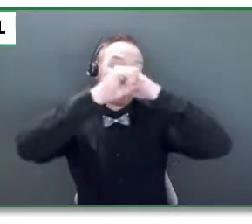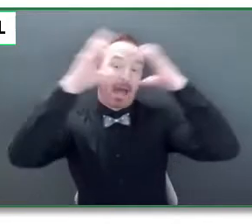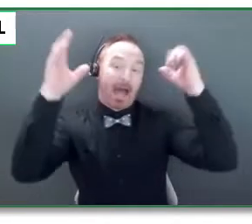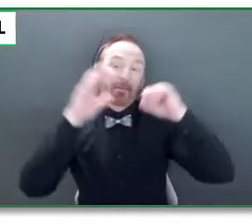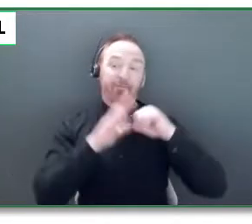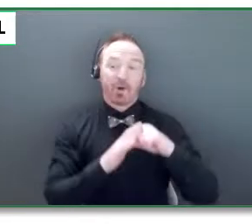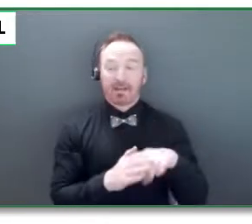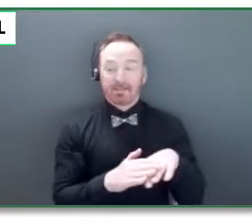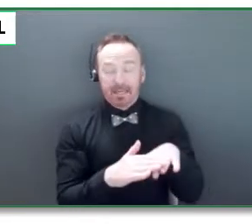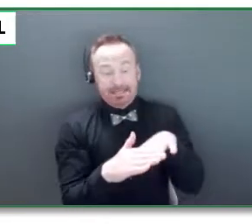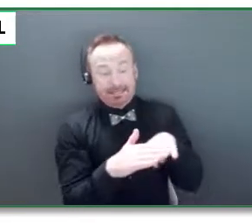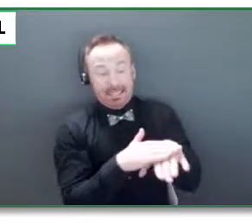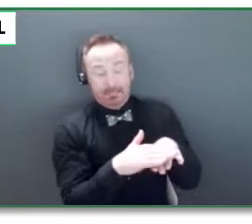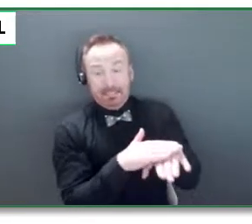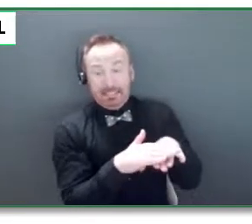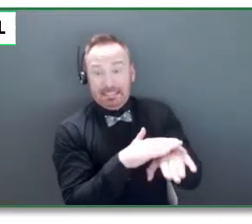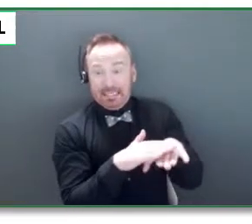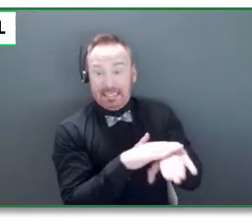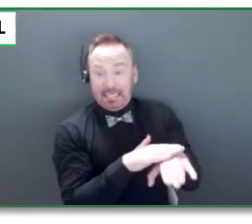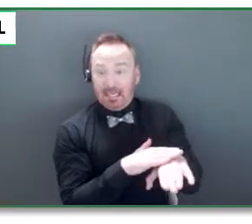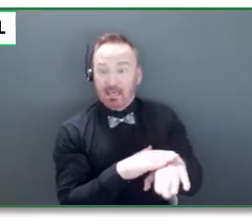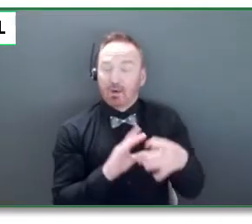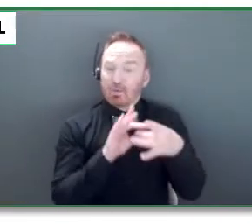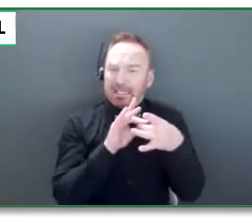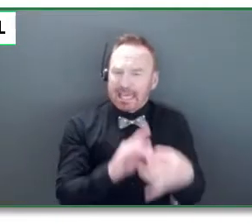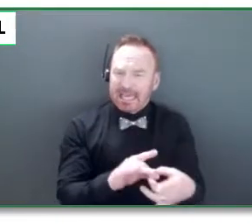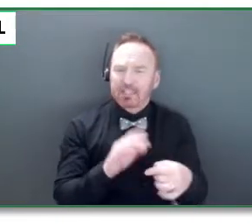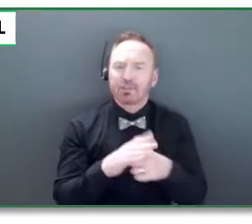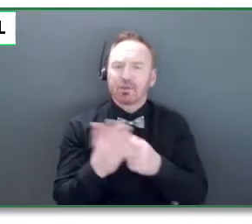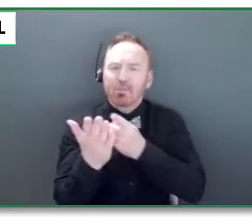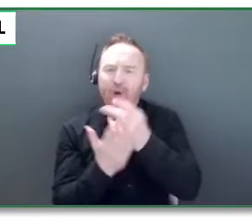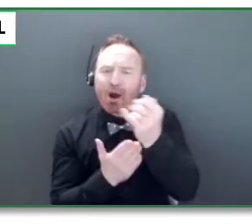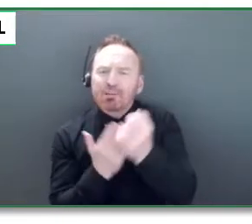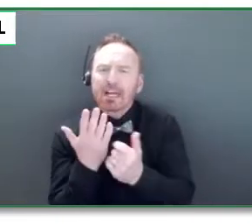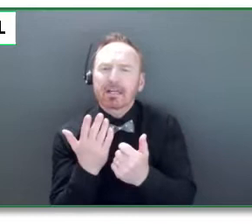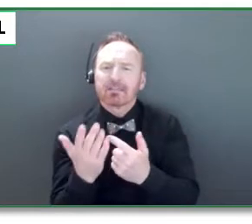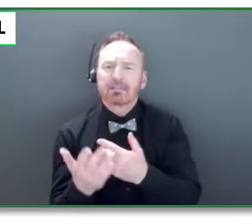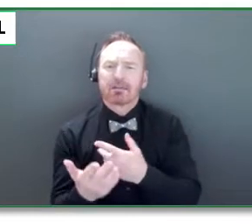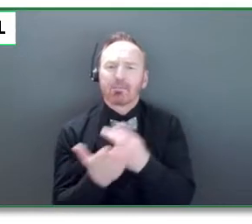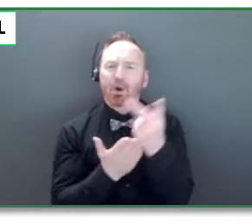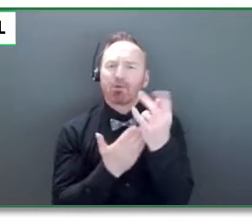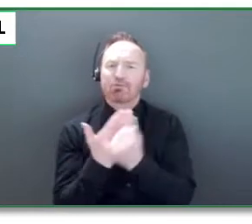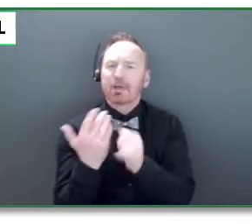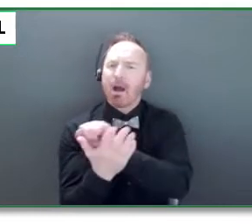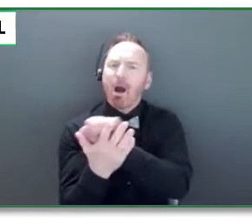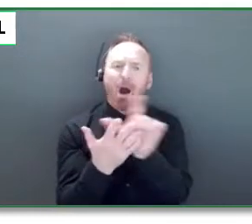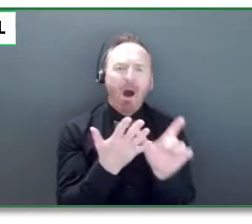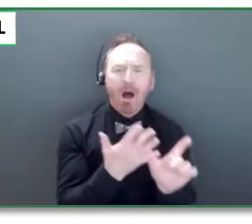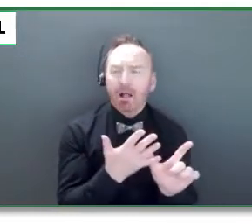in all of your projects whether it be a new website, a new service at the park